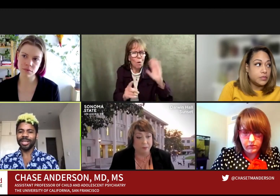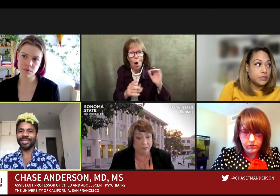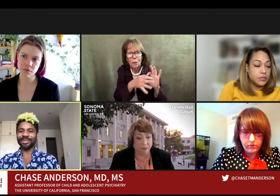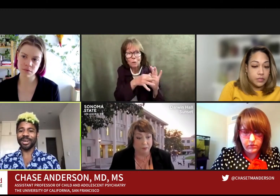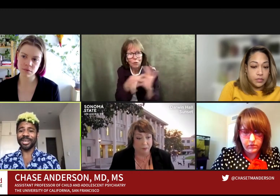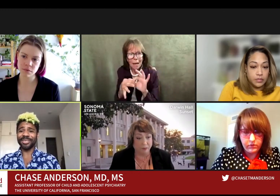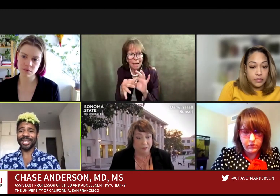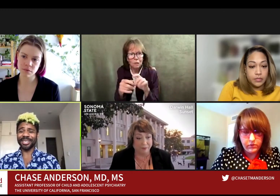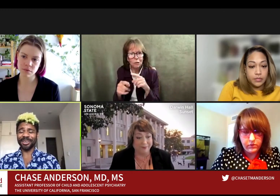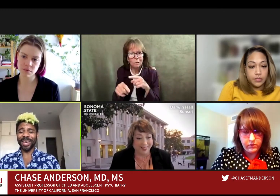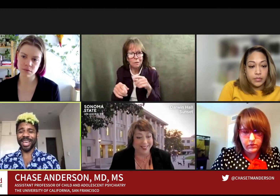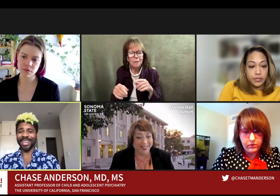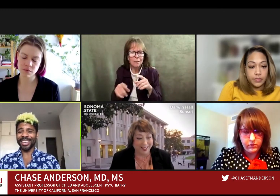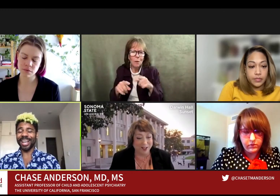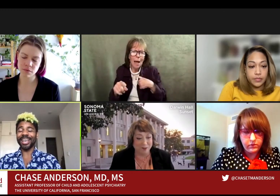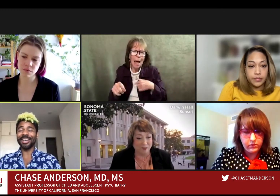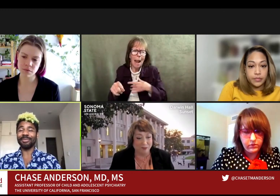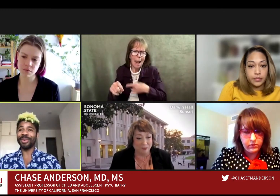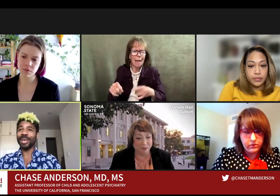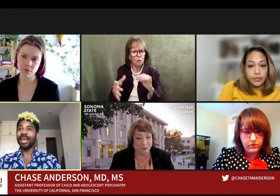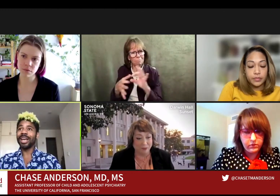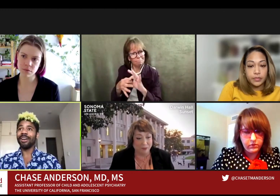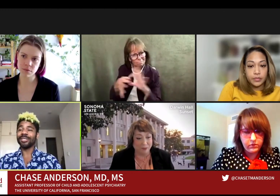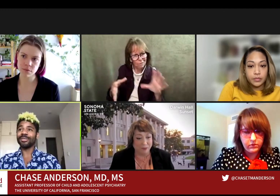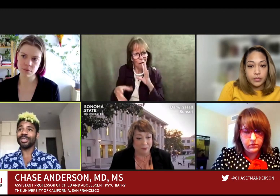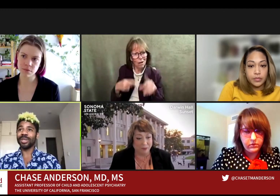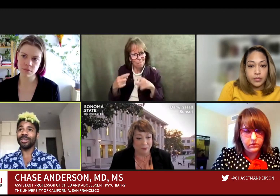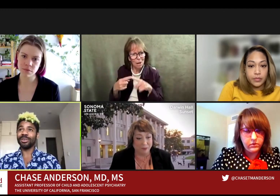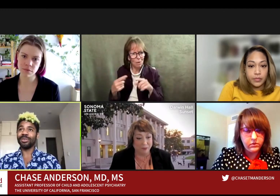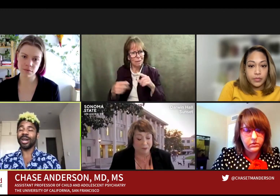So that's why I use that term, and I am also somebody who I wanna ask what